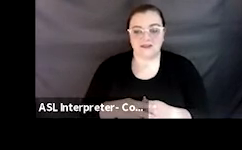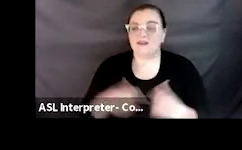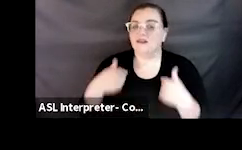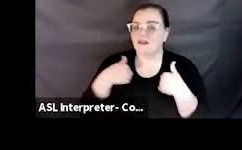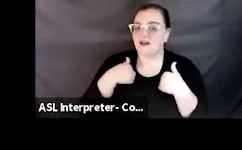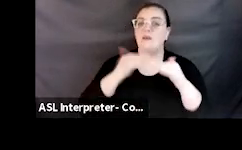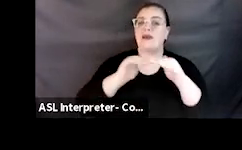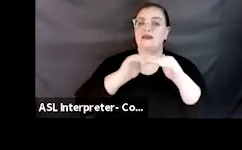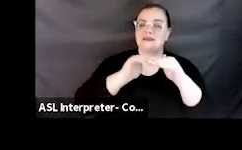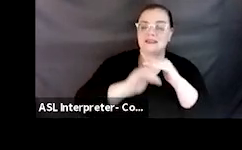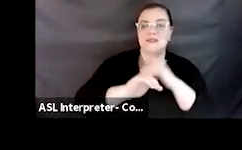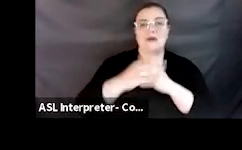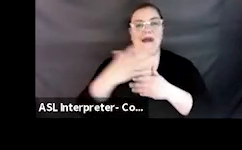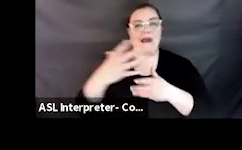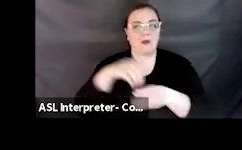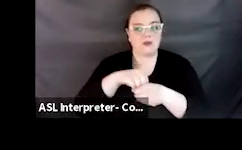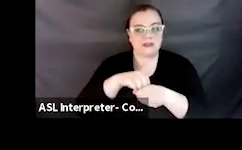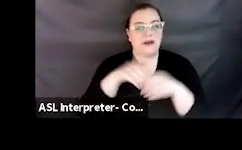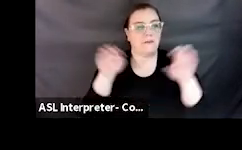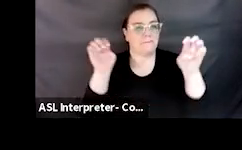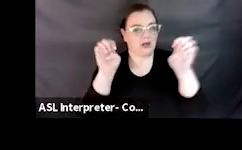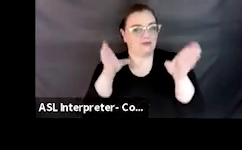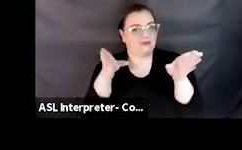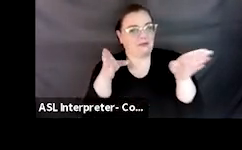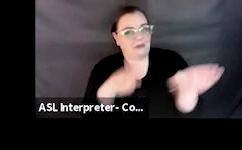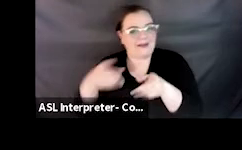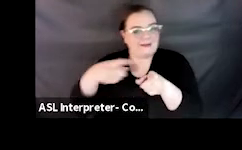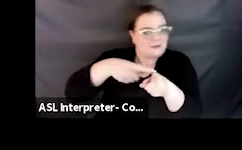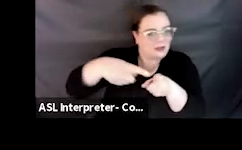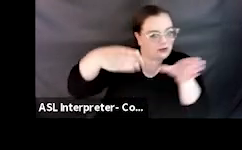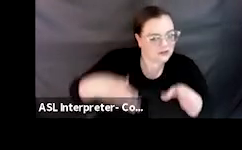Heidi Rosofsky: Okay i'm not in a an accessibility and inclusive.